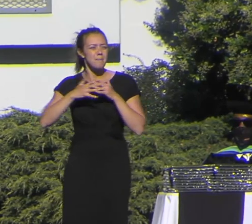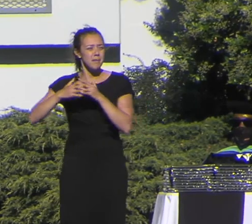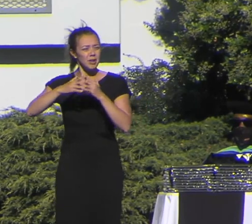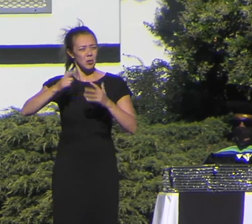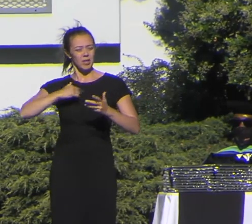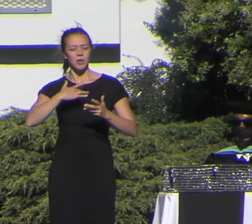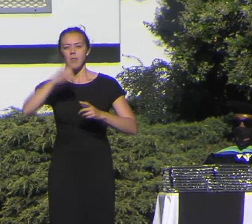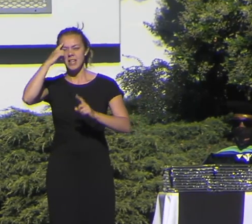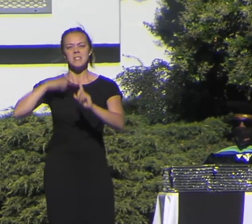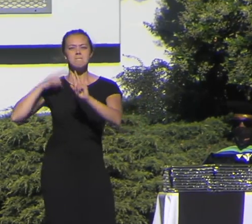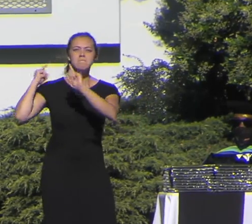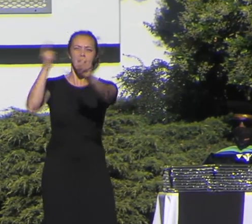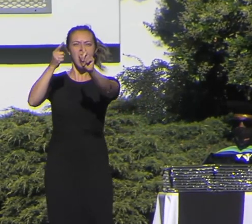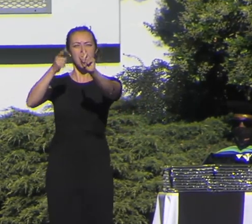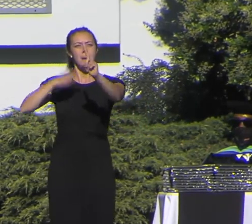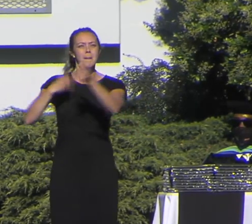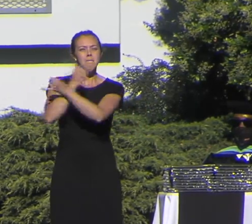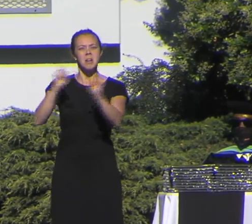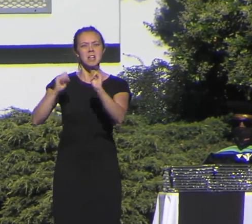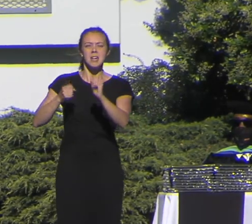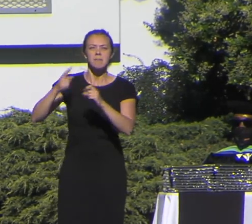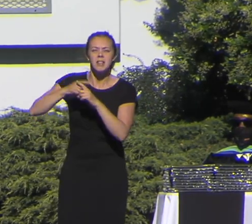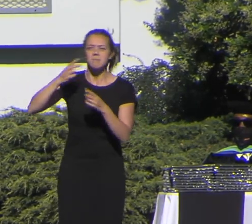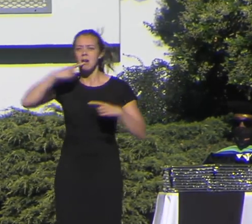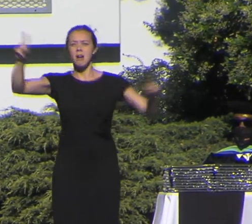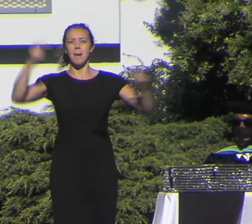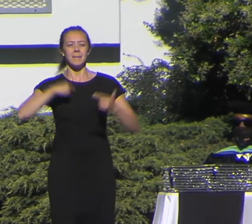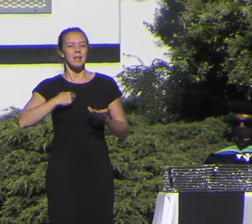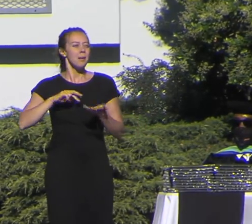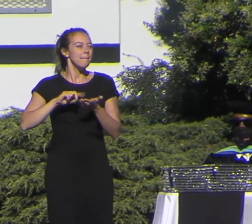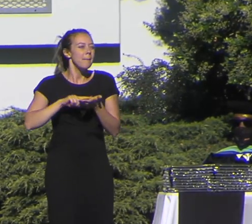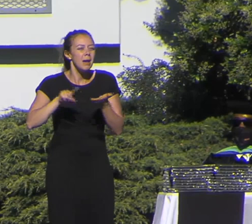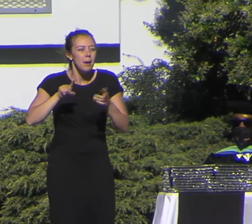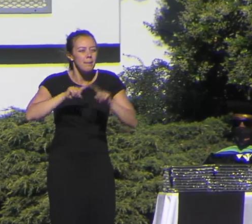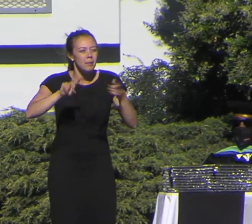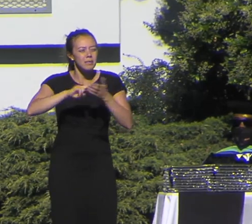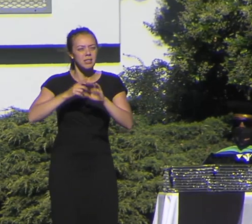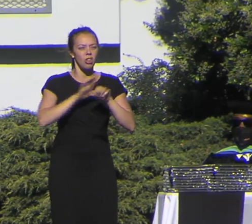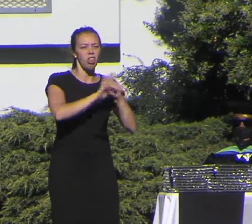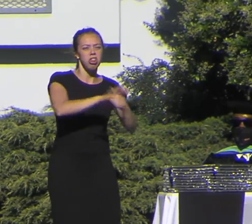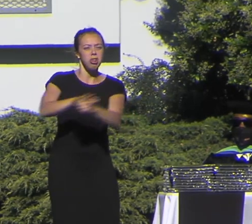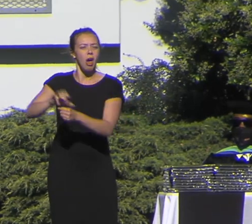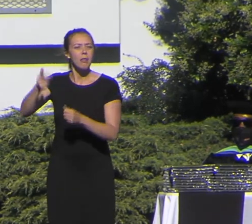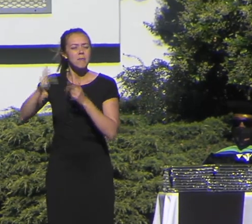the ultimate goal only serves to isolate us from each other. Judging our life's accomplishments through